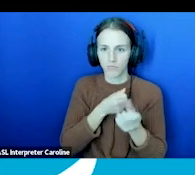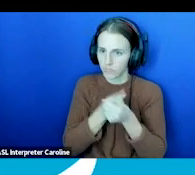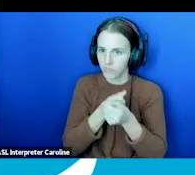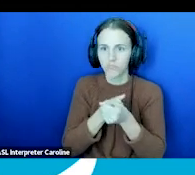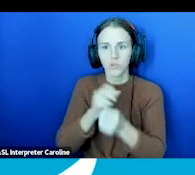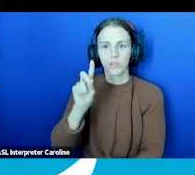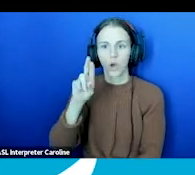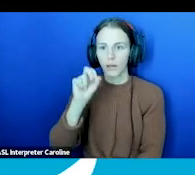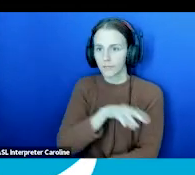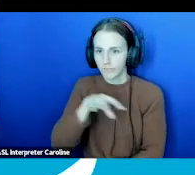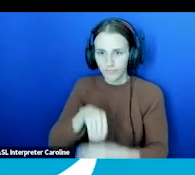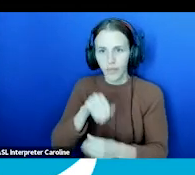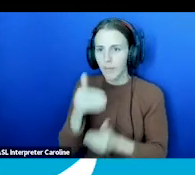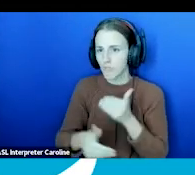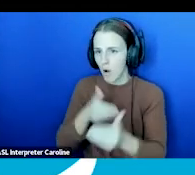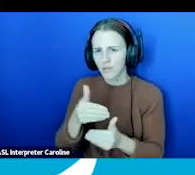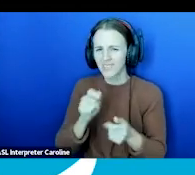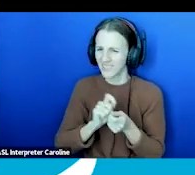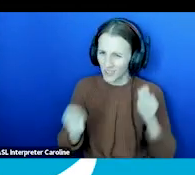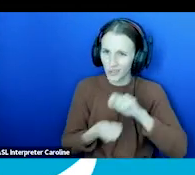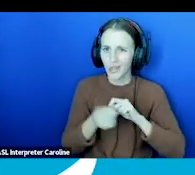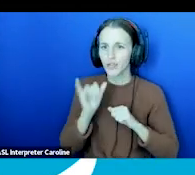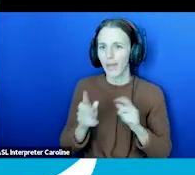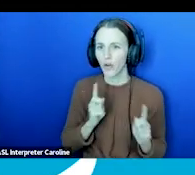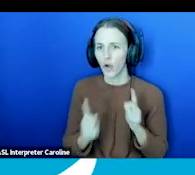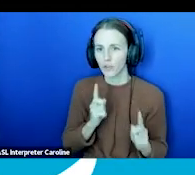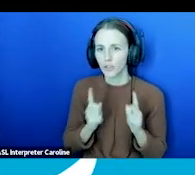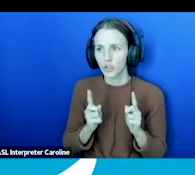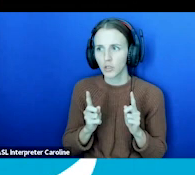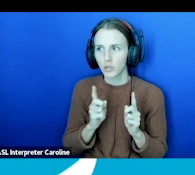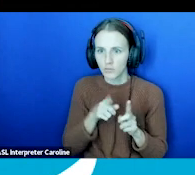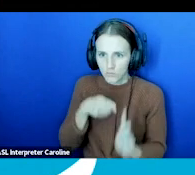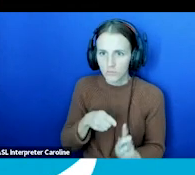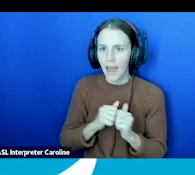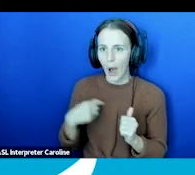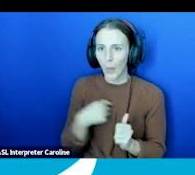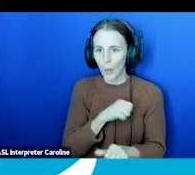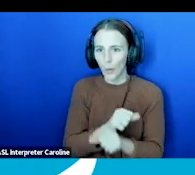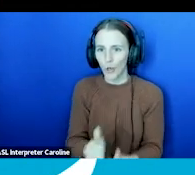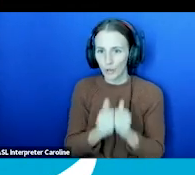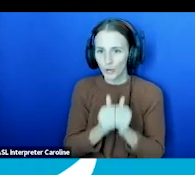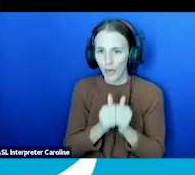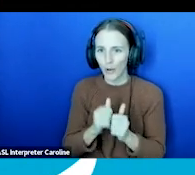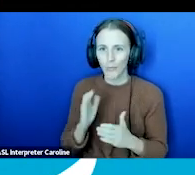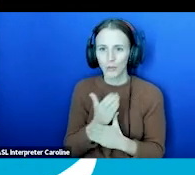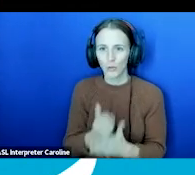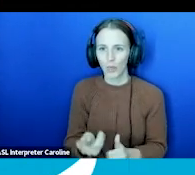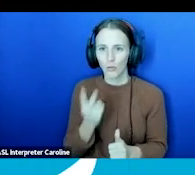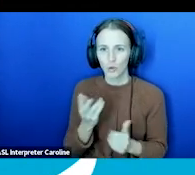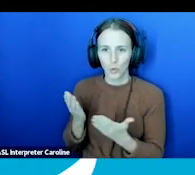THAT IS SOMEBODY THAT WE ARE CONTINUING TO PUSH FOR AND BEING INVOLVED IN THE PROCESS AND